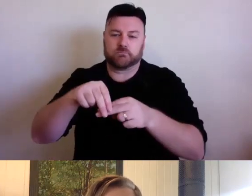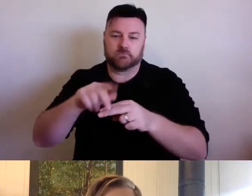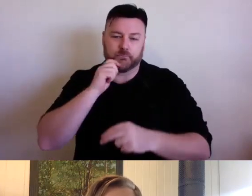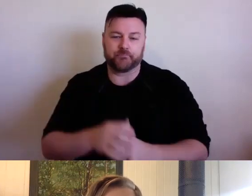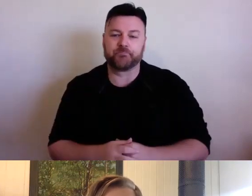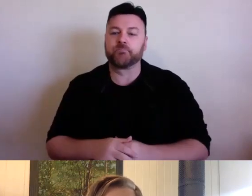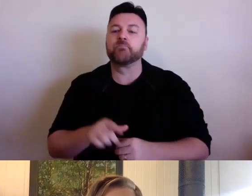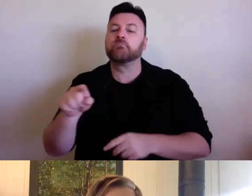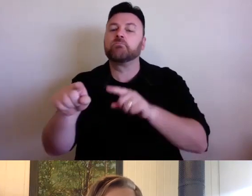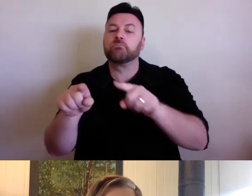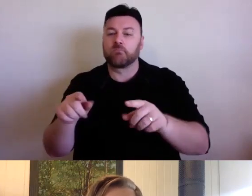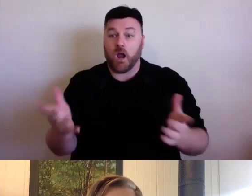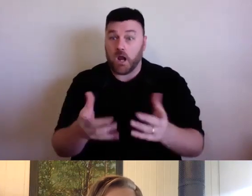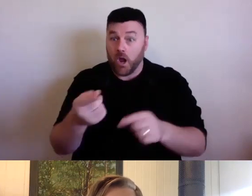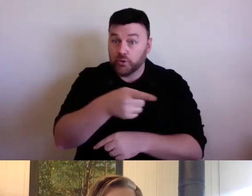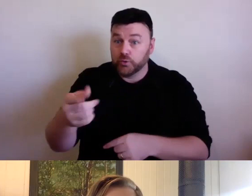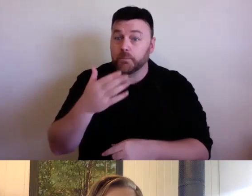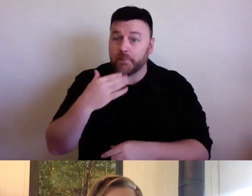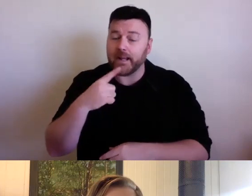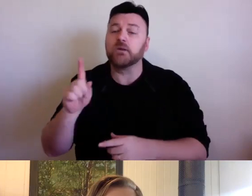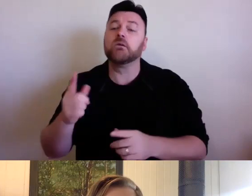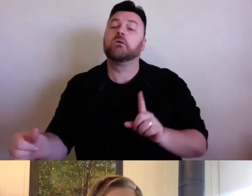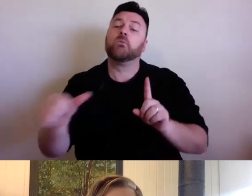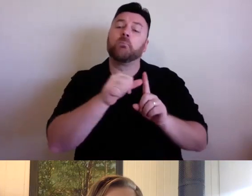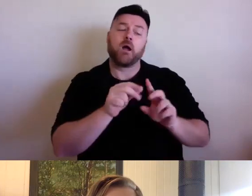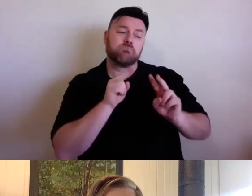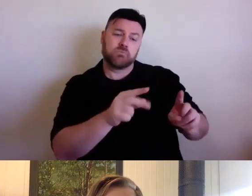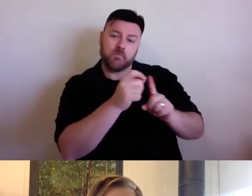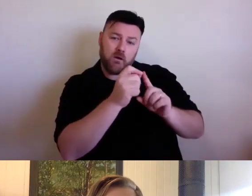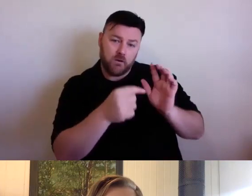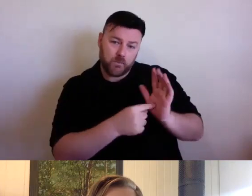Ananth said, to back to those questions and reflect on them, to